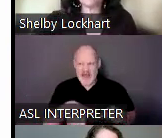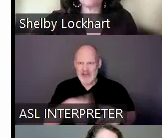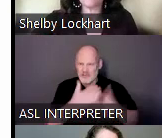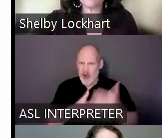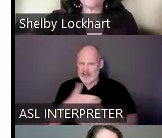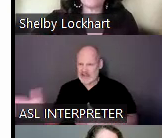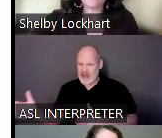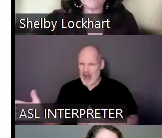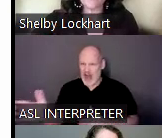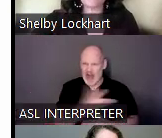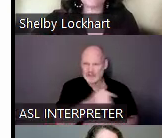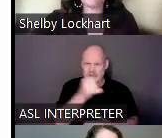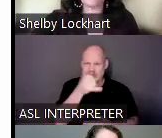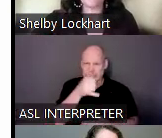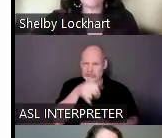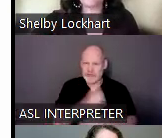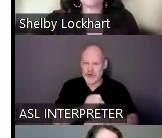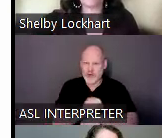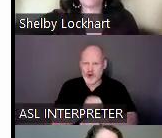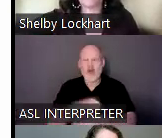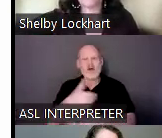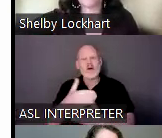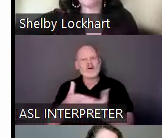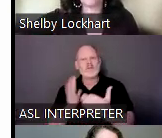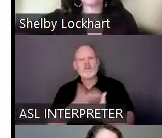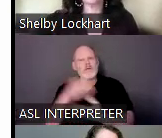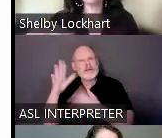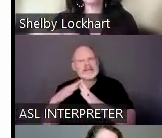some of our student information systems are not easy to work with for some folks,